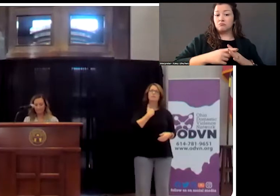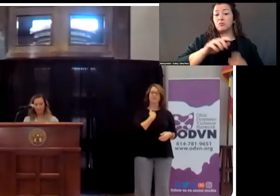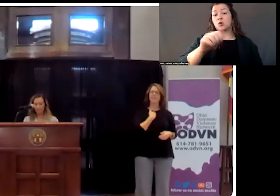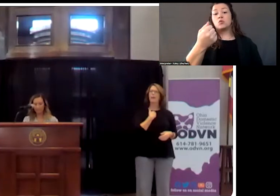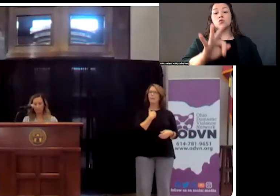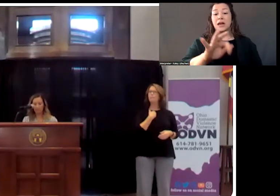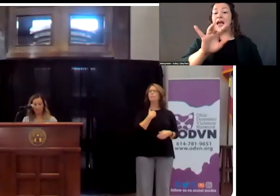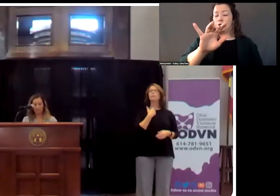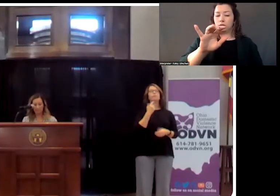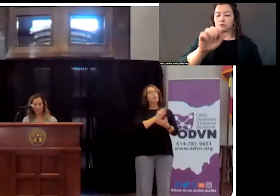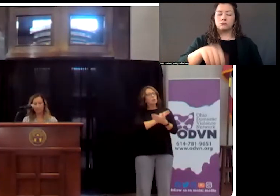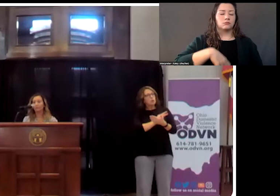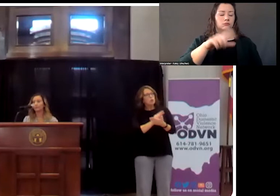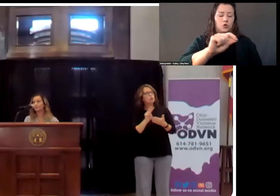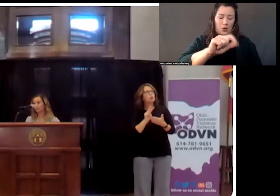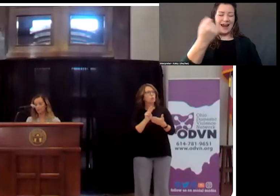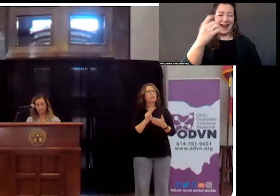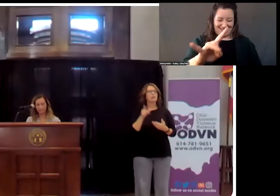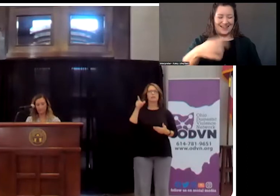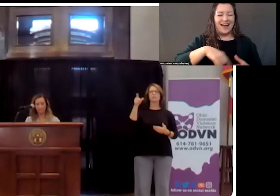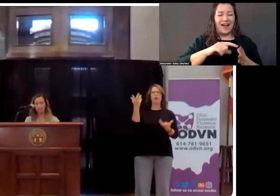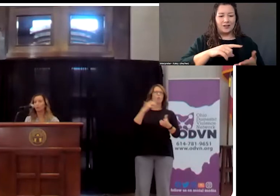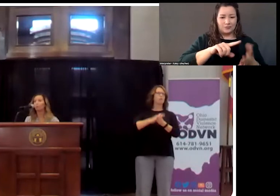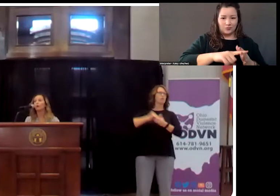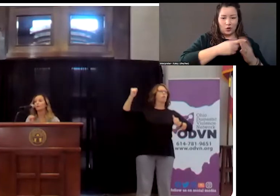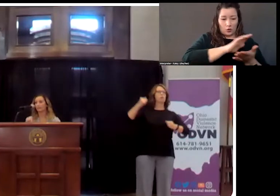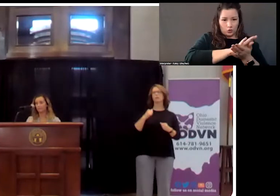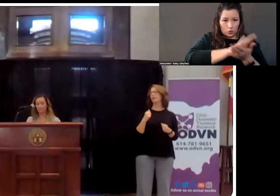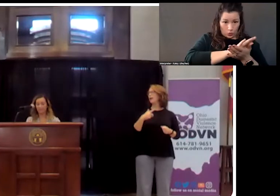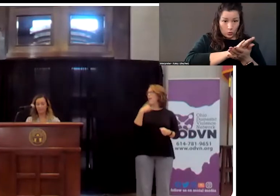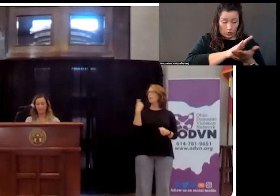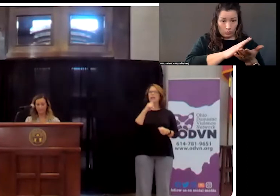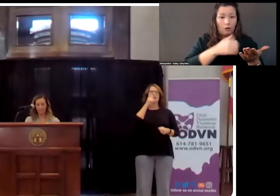Within two weeks, he had wanted a divorce because I was no longer supplying money for him.